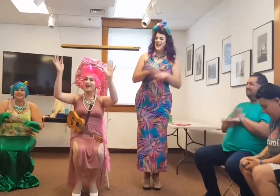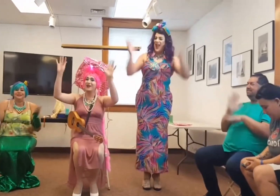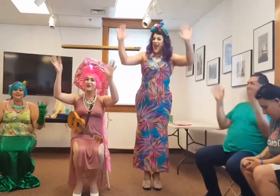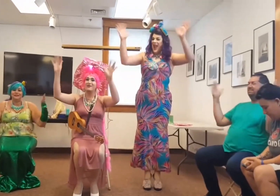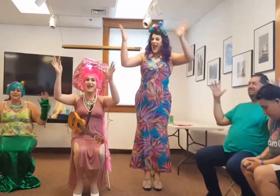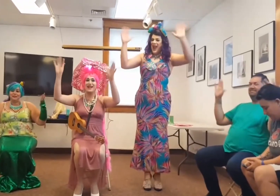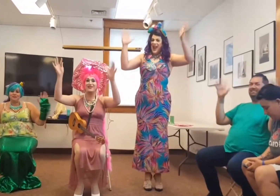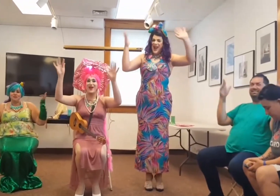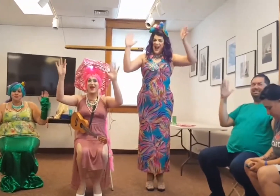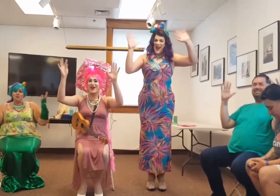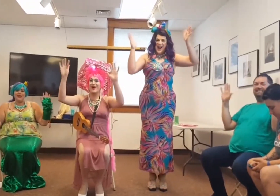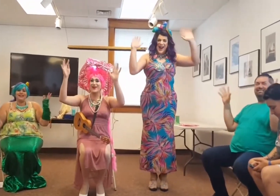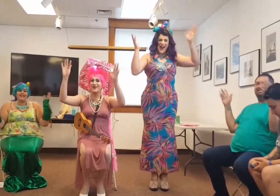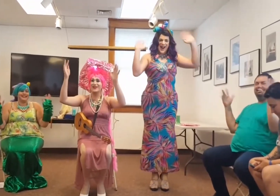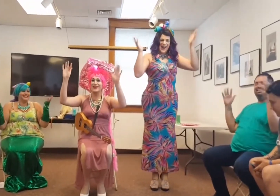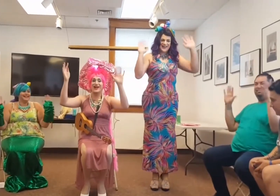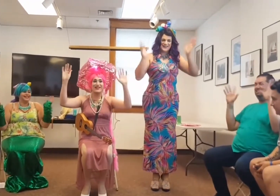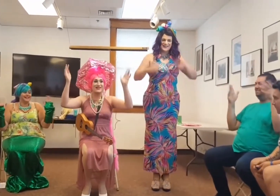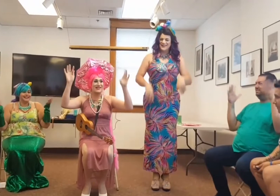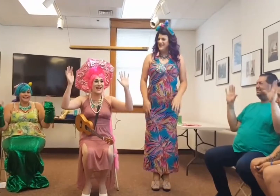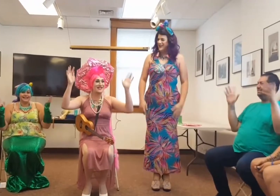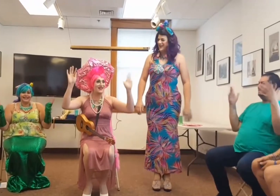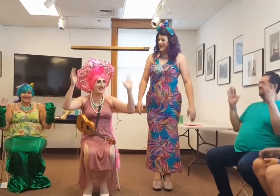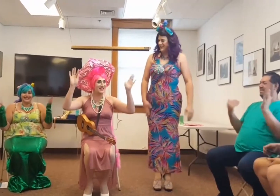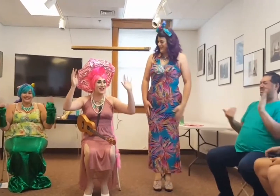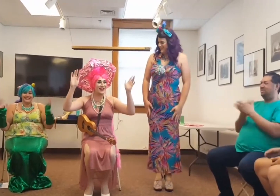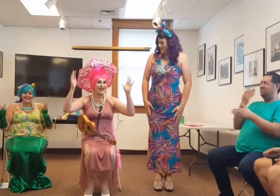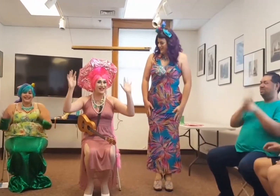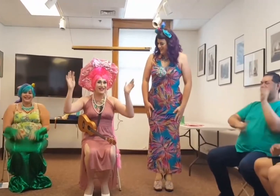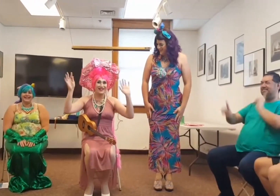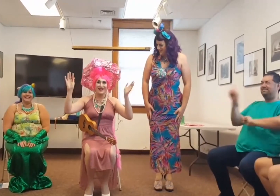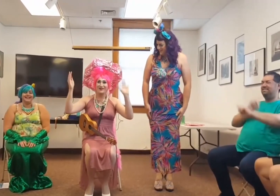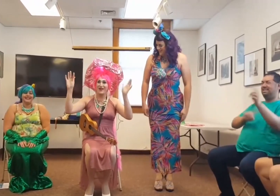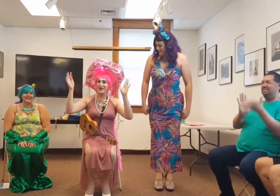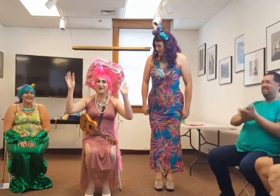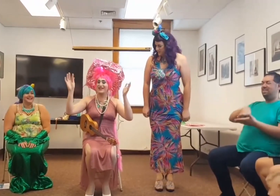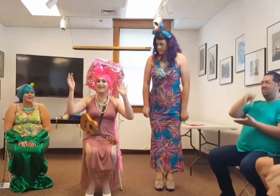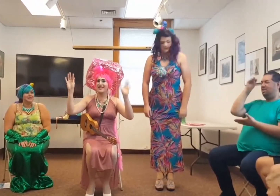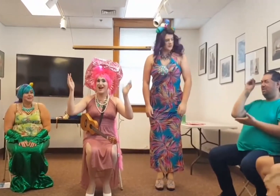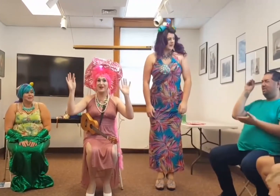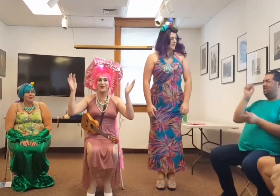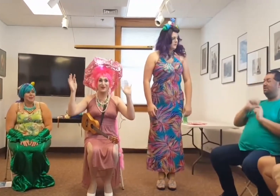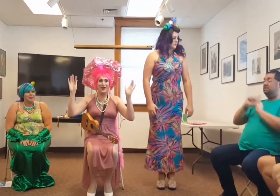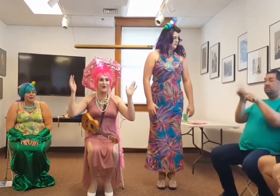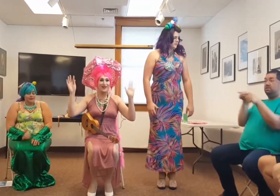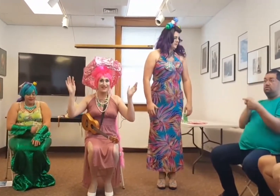We made it through! Look at all the new signs you guys learned. If you ever go to the sea, now you'll know what to sign!